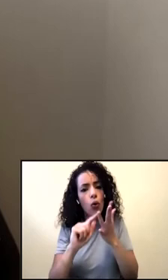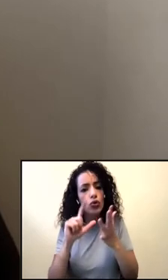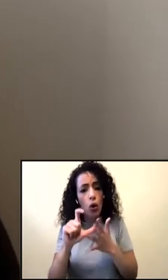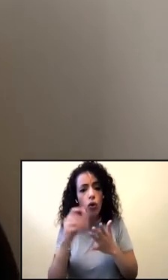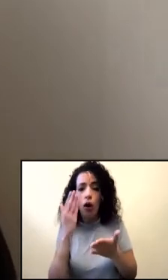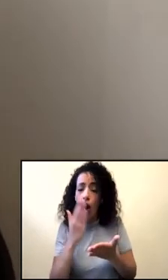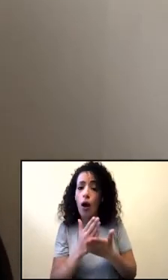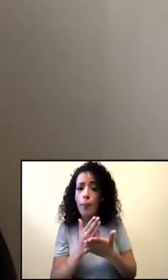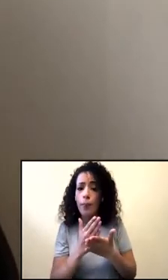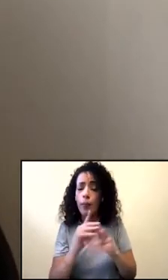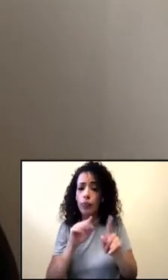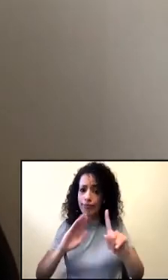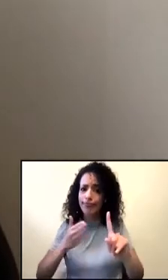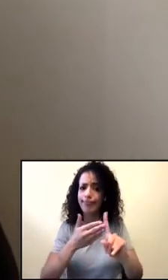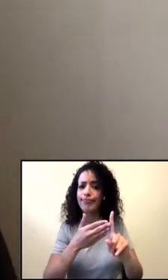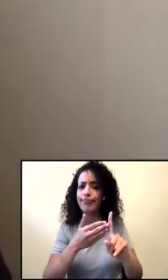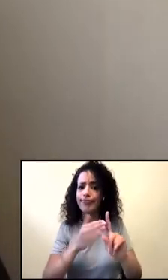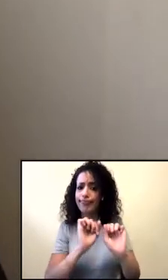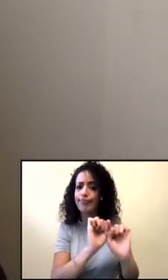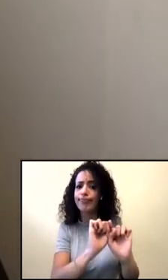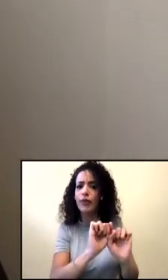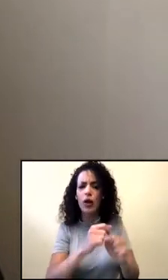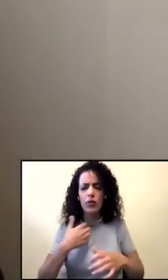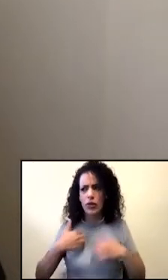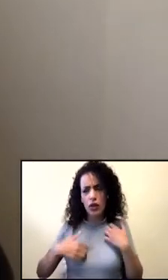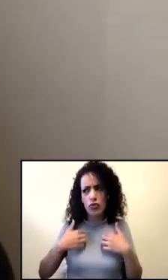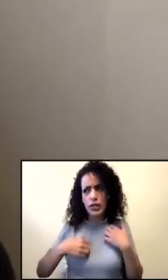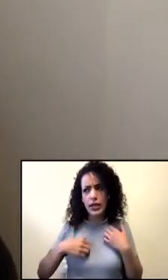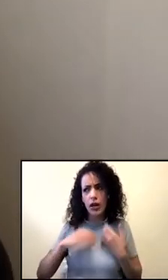recording things, because of course, like you know, the Muslim community, the Black community,